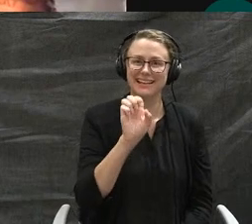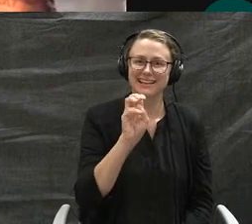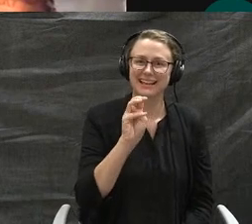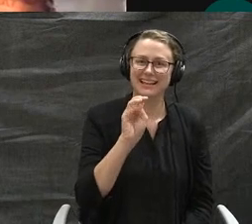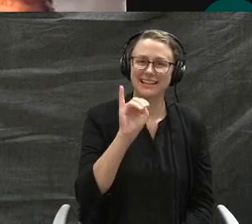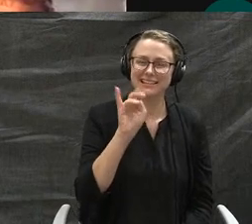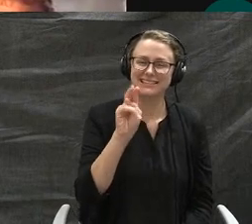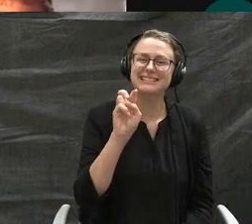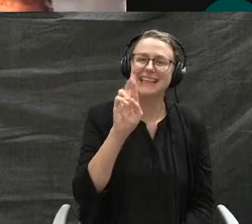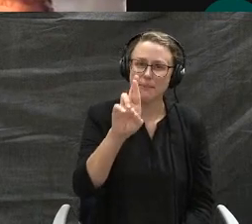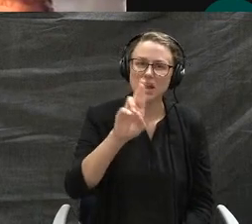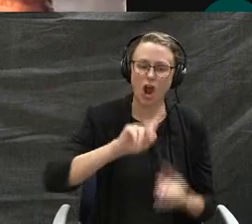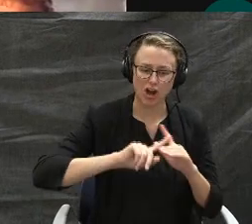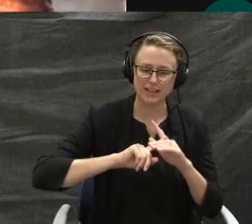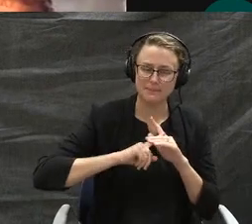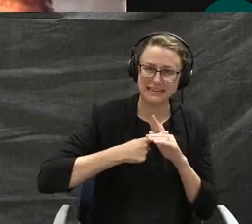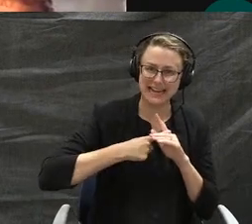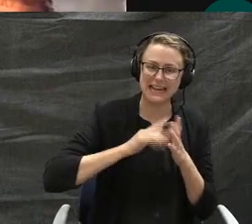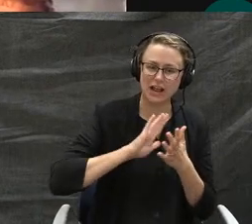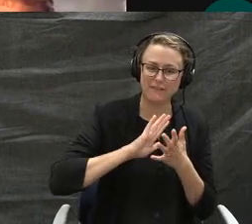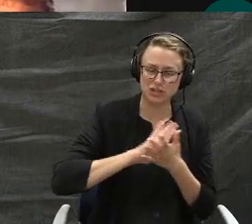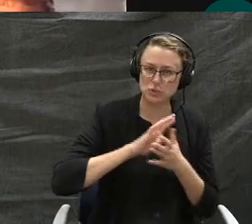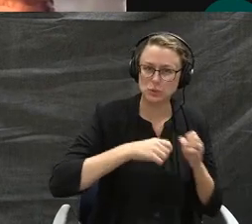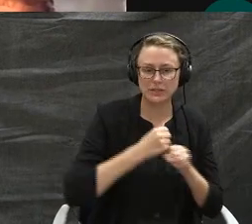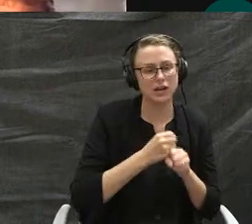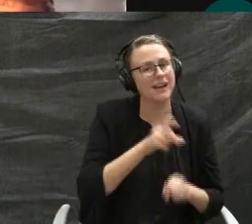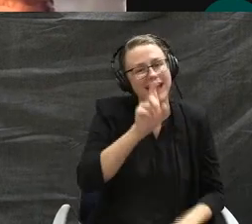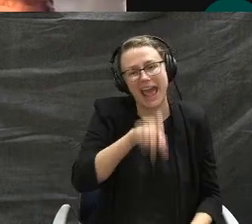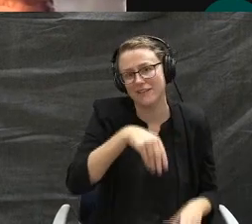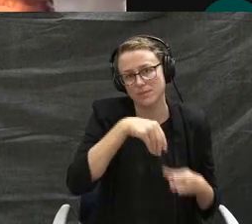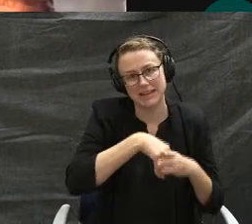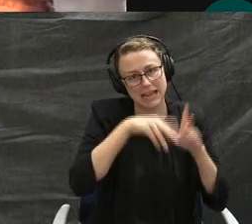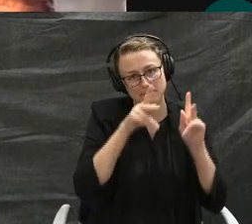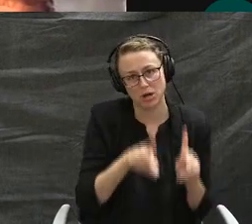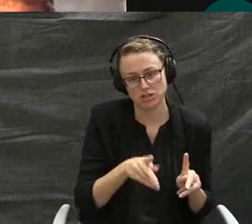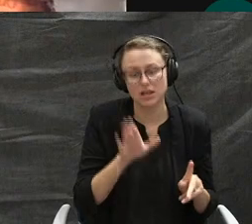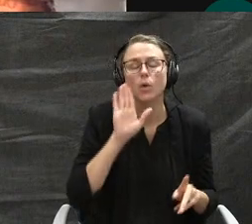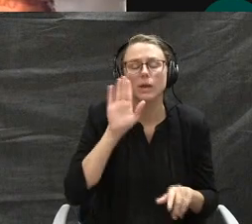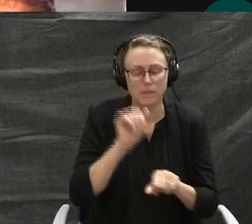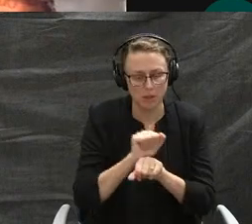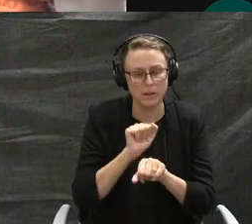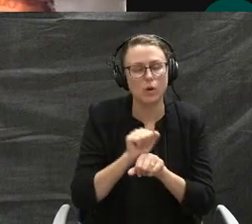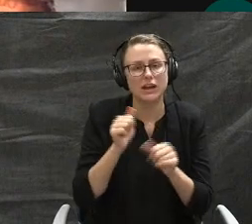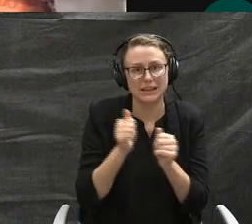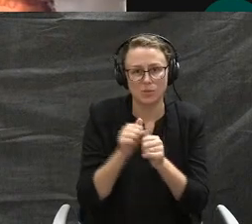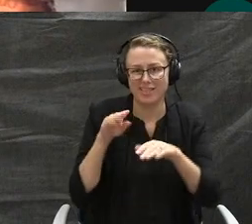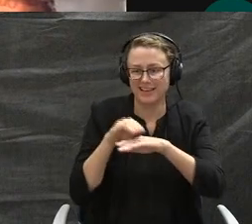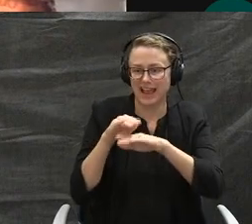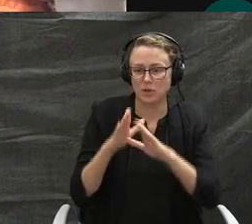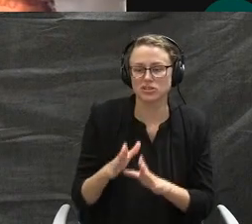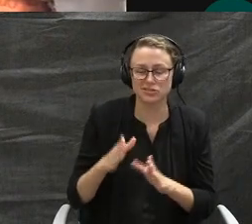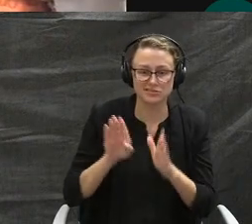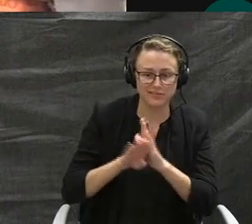school year? Those those need to be in person, so will be working with calendars developed. What that plan will look like because